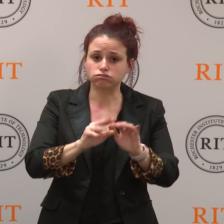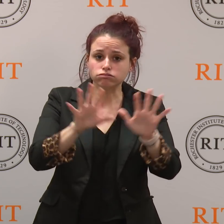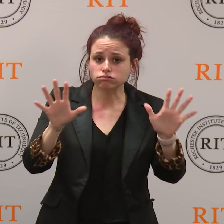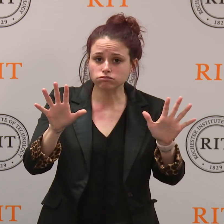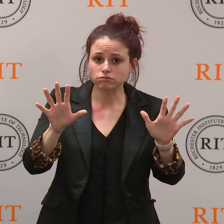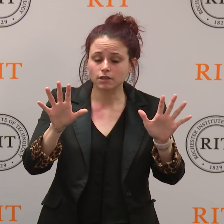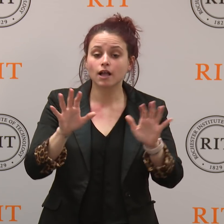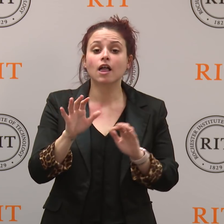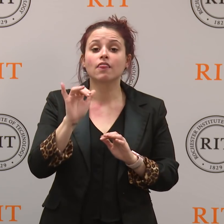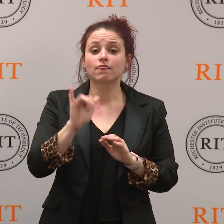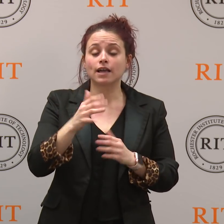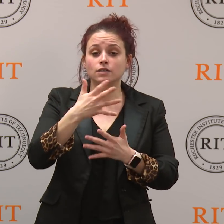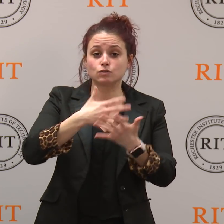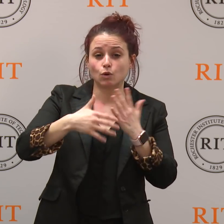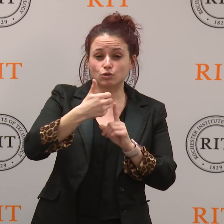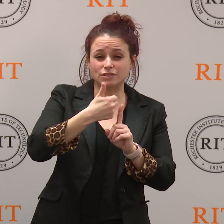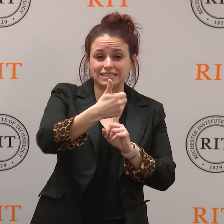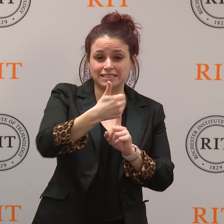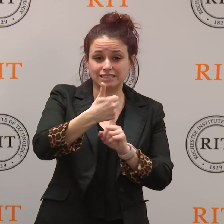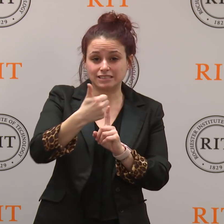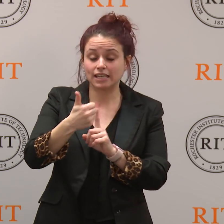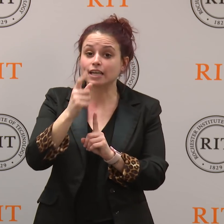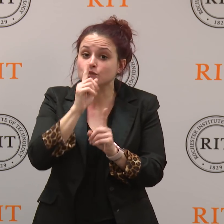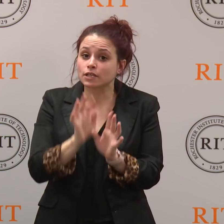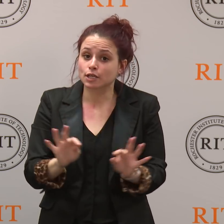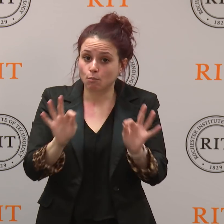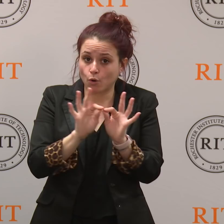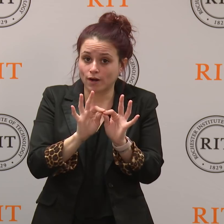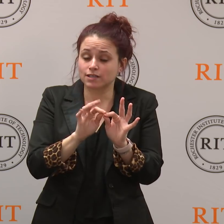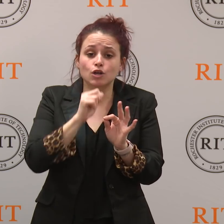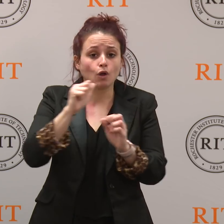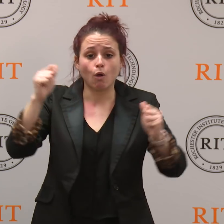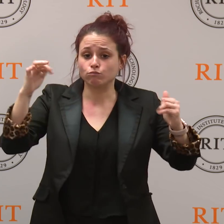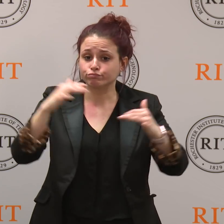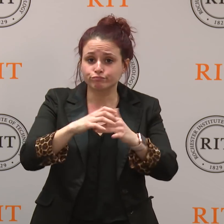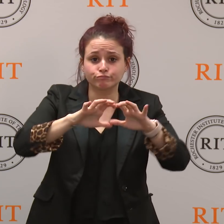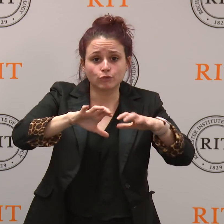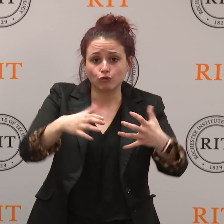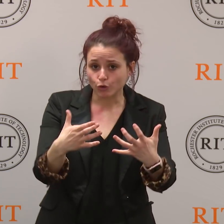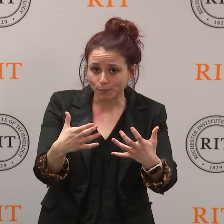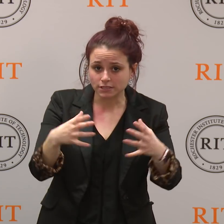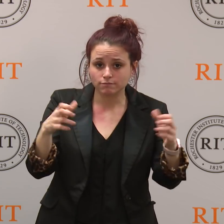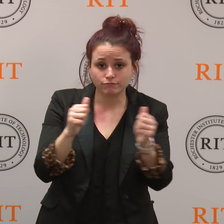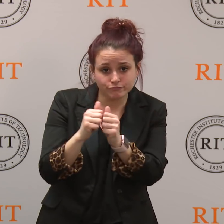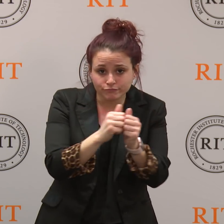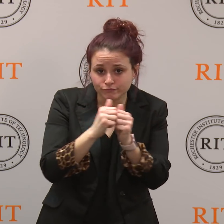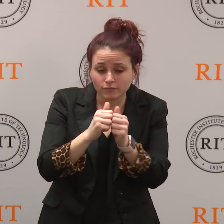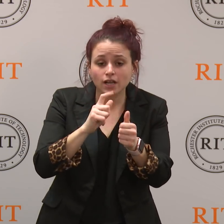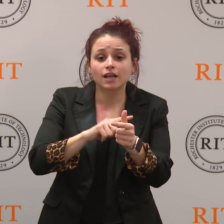social distancing — not congregating in groups, staying at least six feet away from